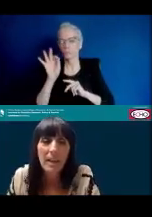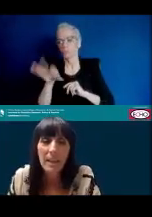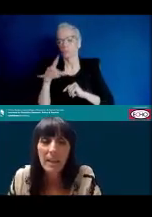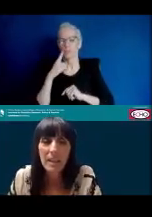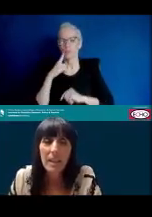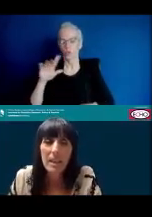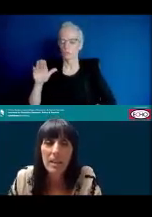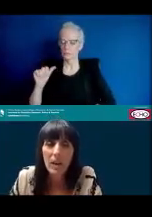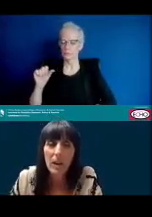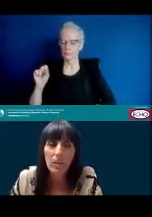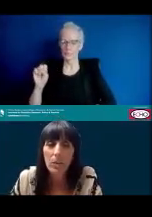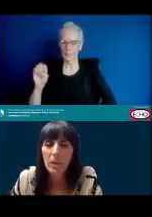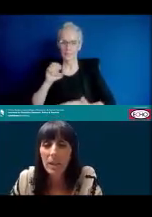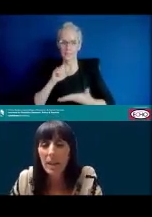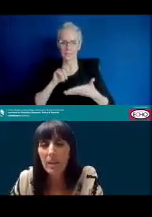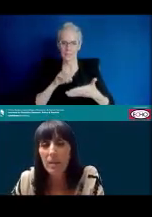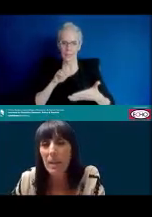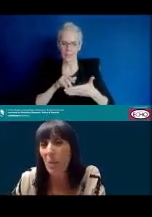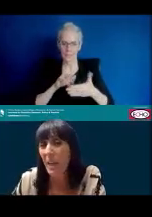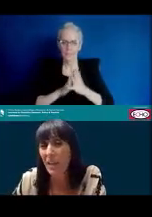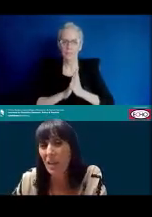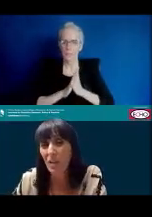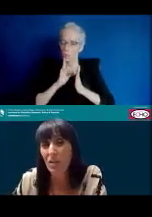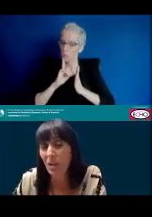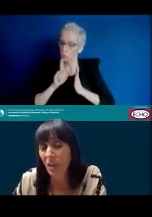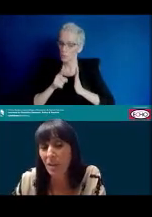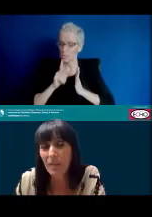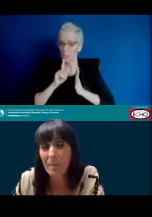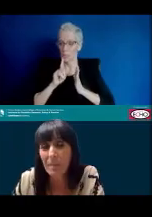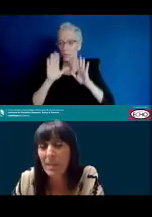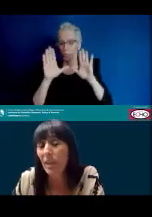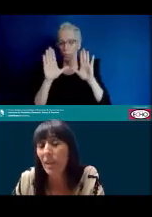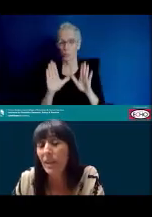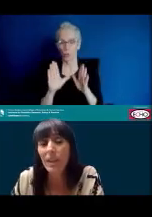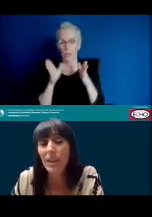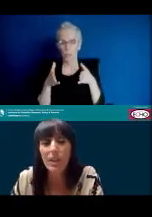Case studies are really a great way to learn from each other, to